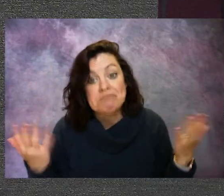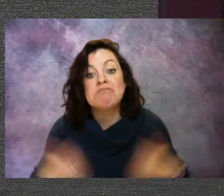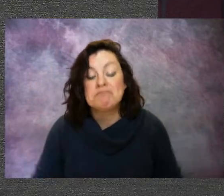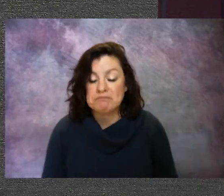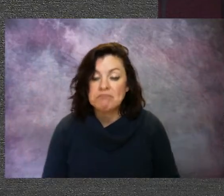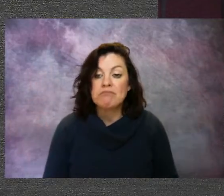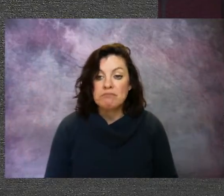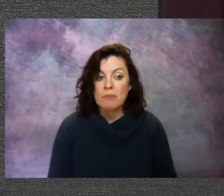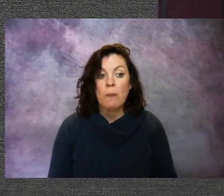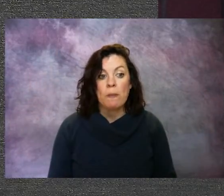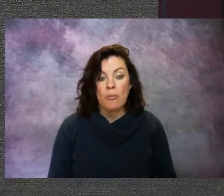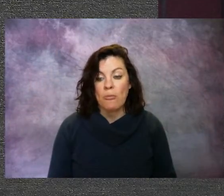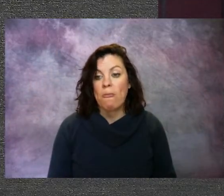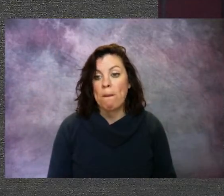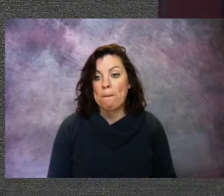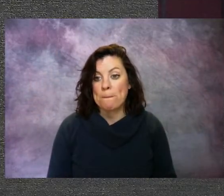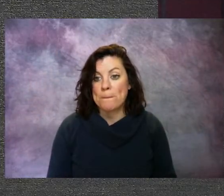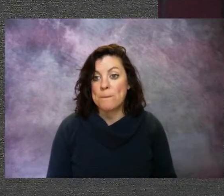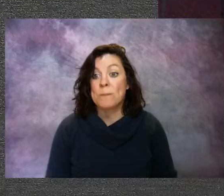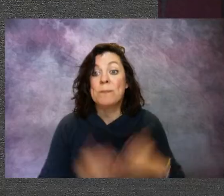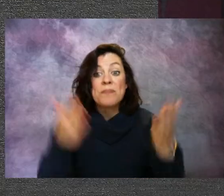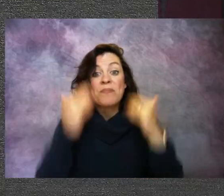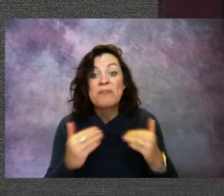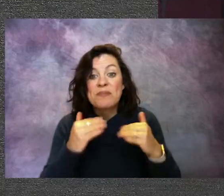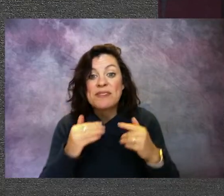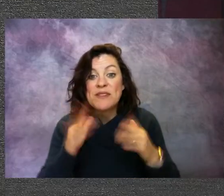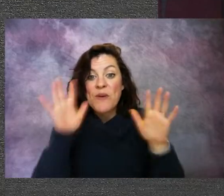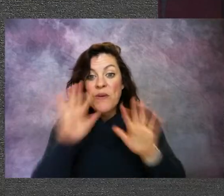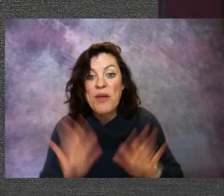The next type of weather that we might see is,